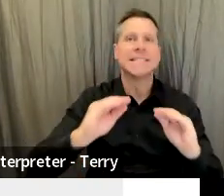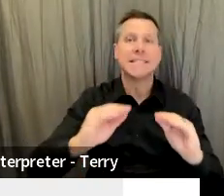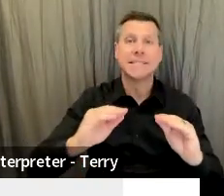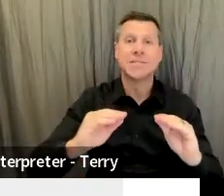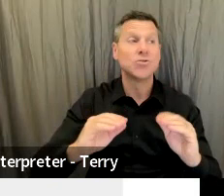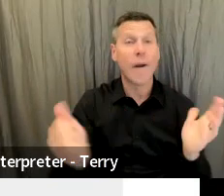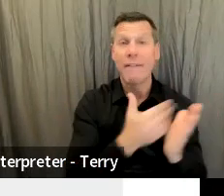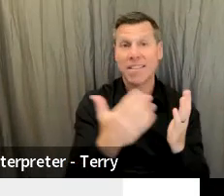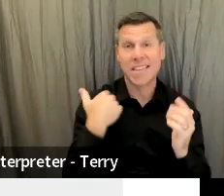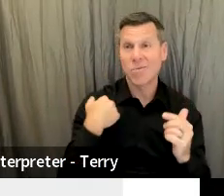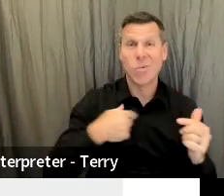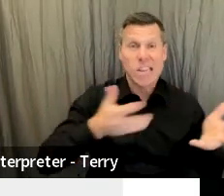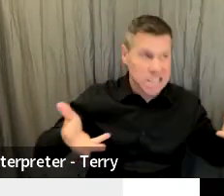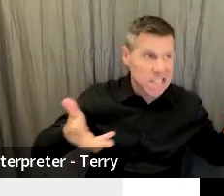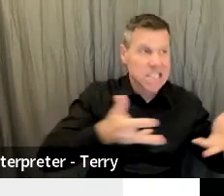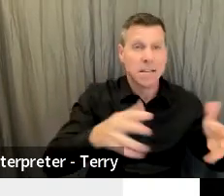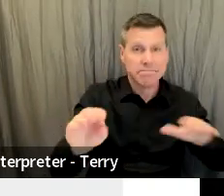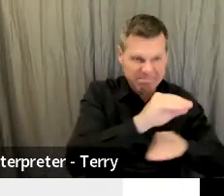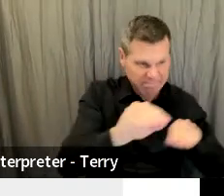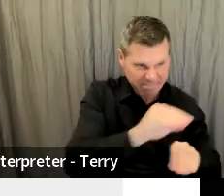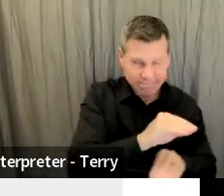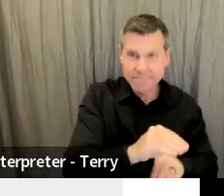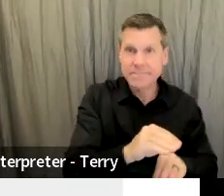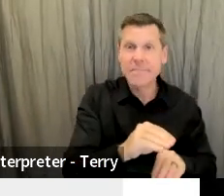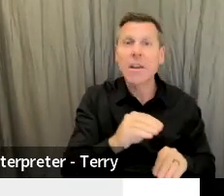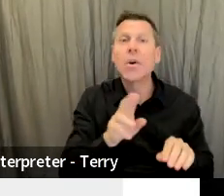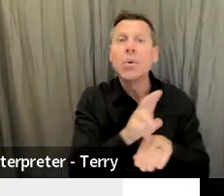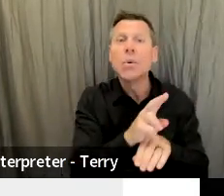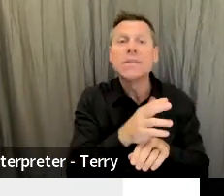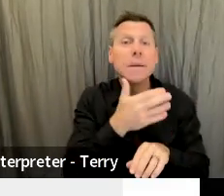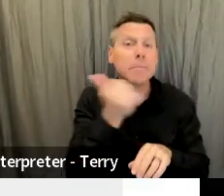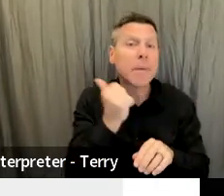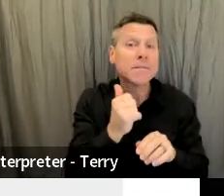We used the best practices for equity designed to guide us,